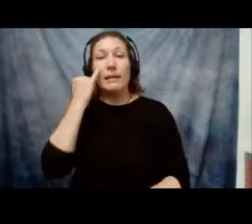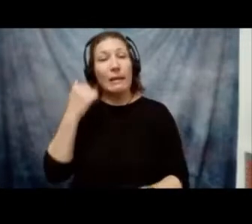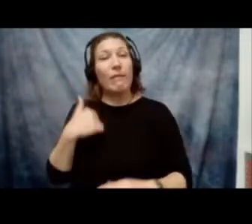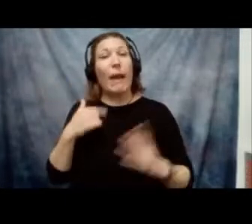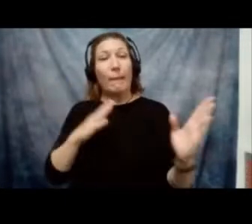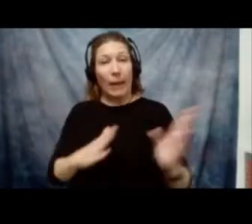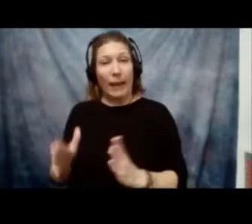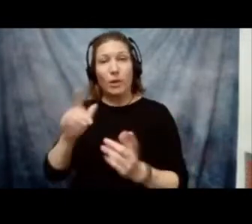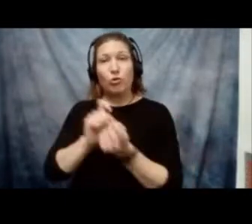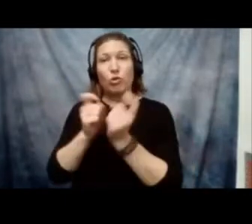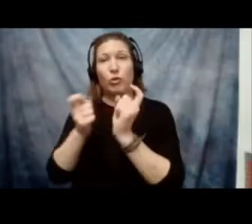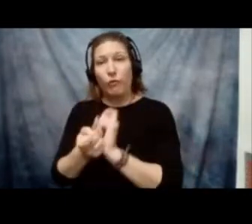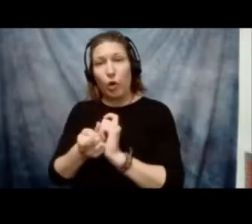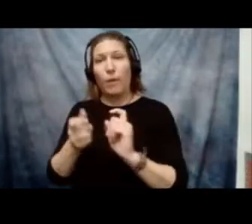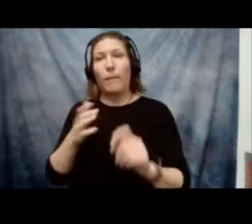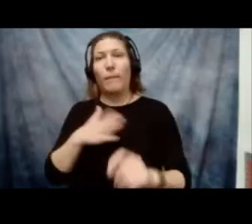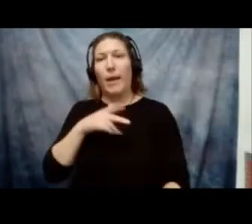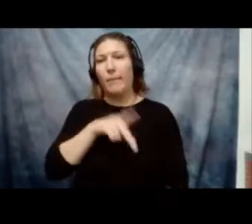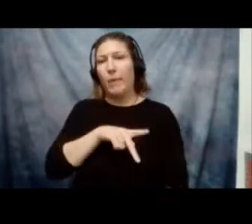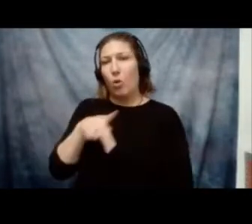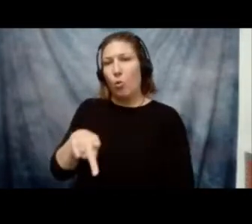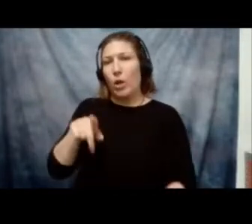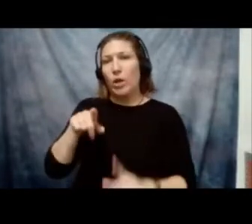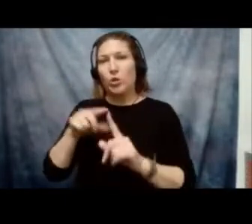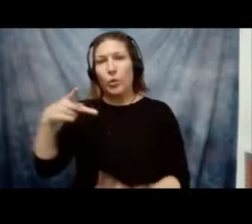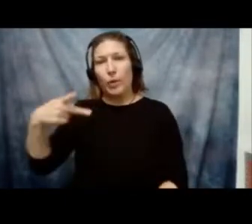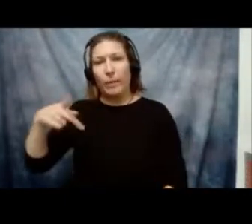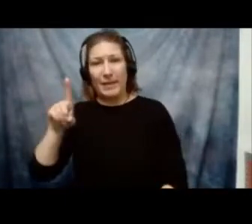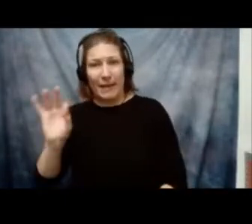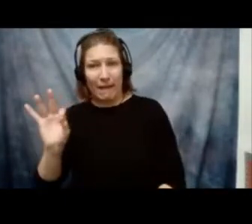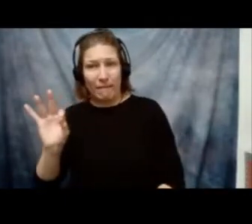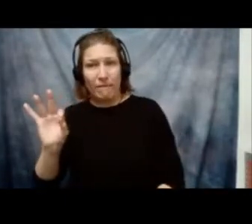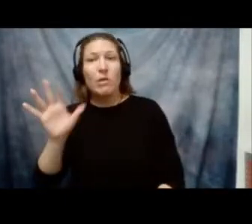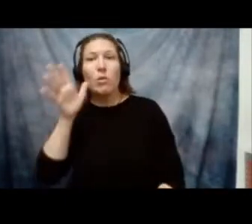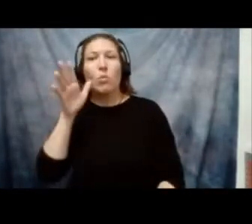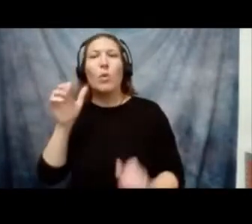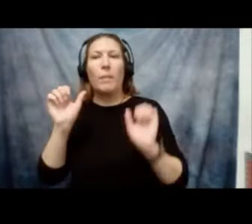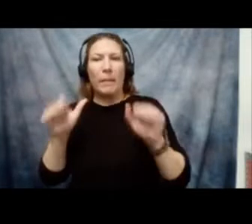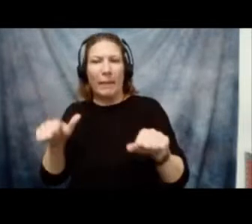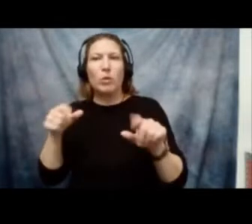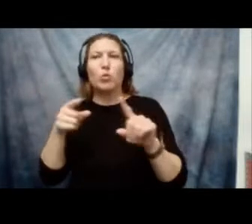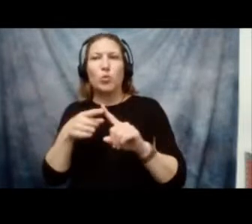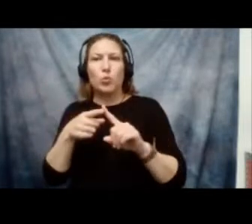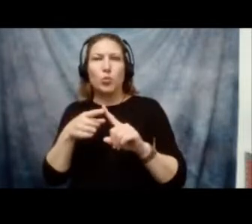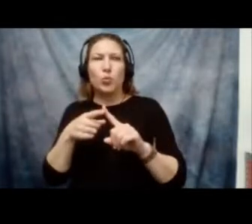into pdf then it will be able to be read to be read a little bit better by a screen reader